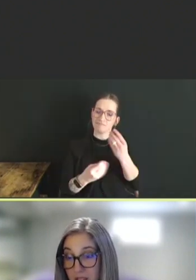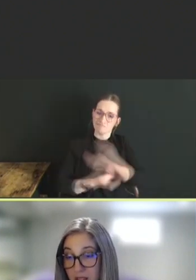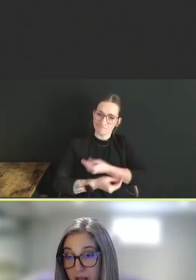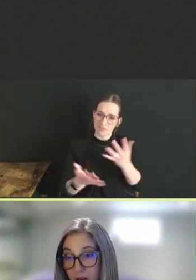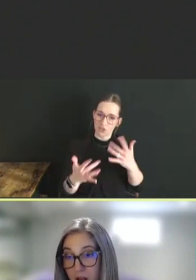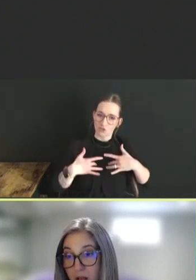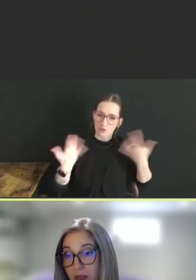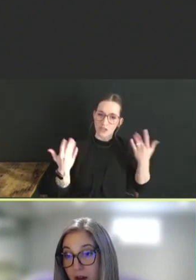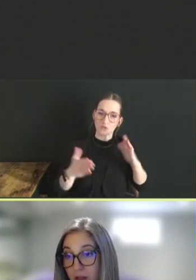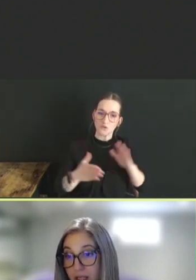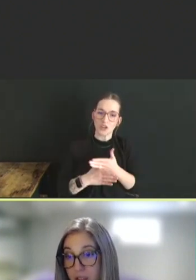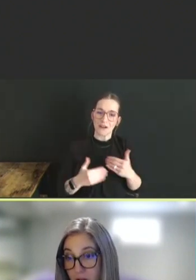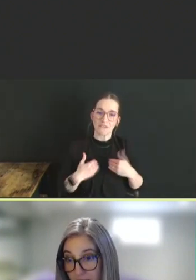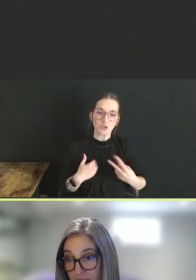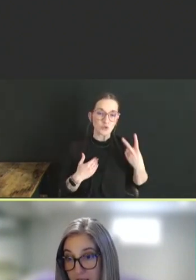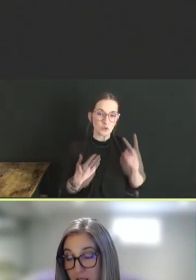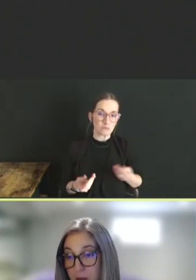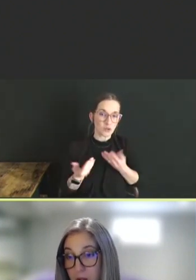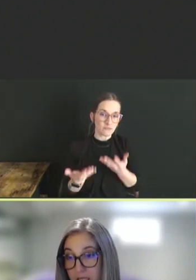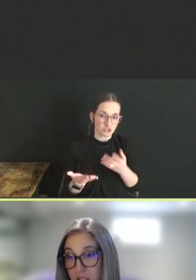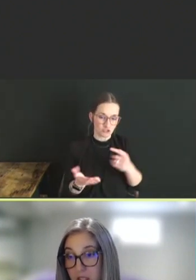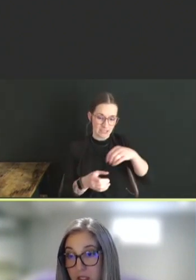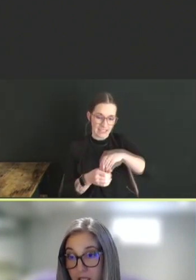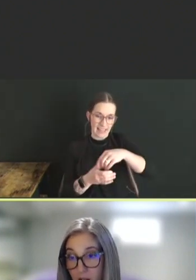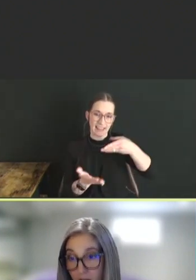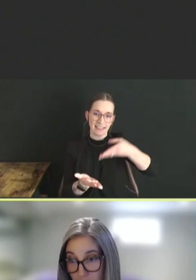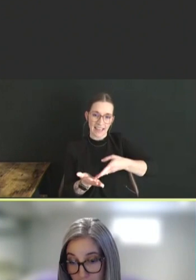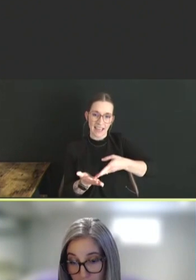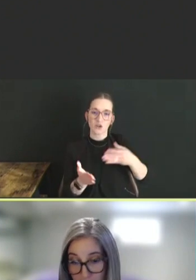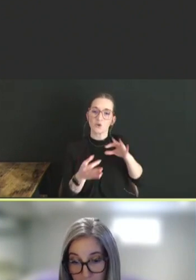in there that relate directly to immunizations and cost sharing.